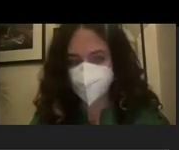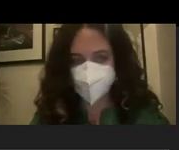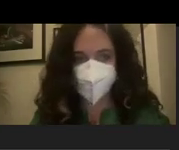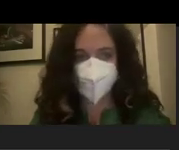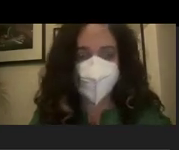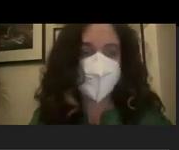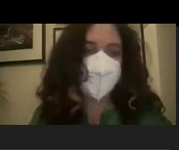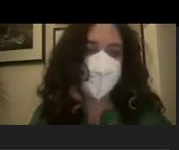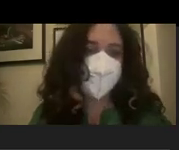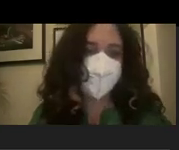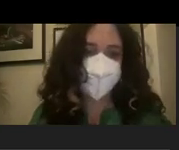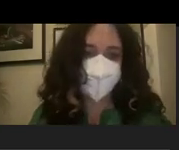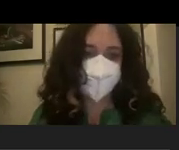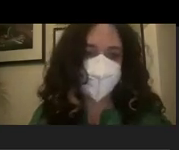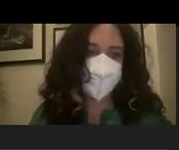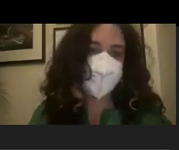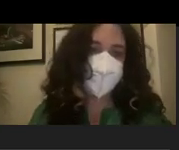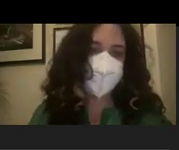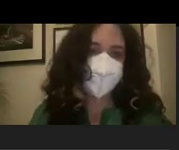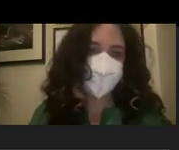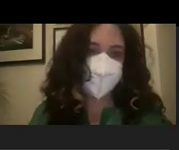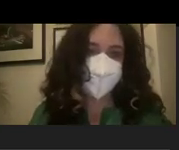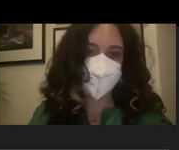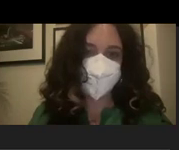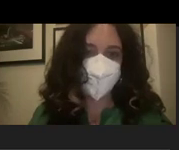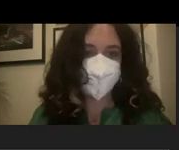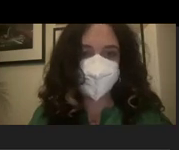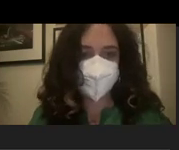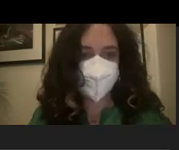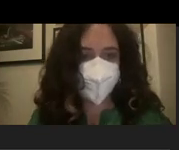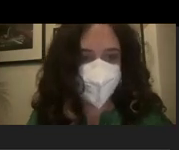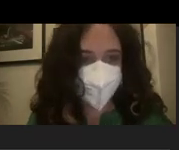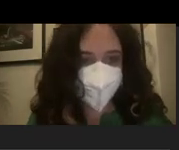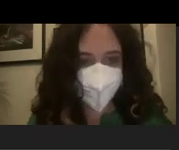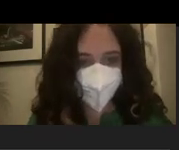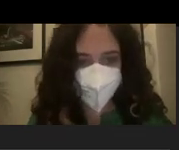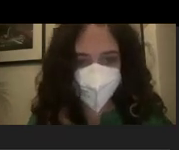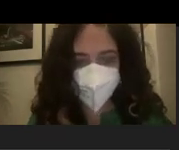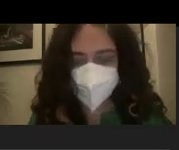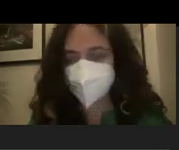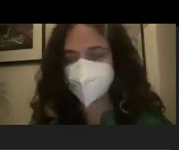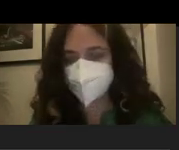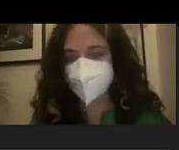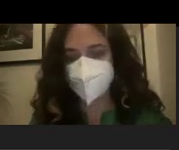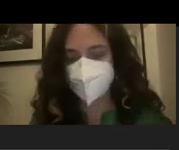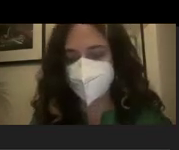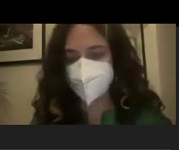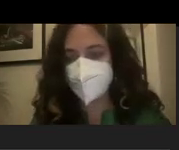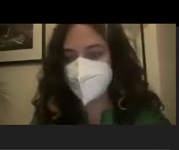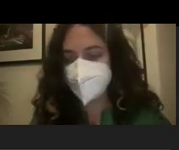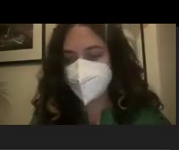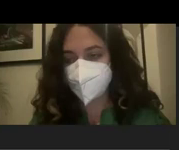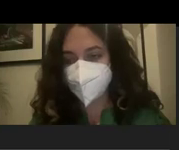politicians Chris Christie said there are going to be deaths this was in May 2020 so only a couple